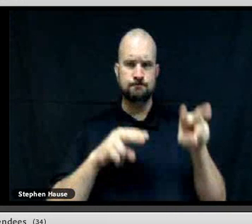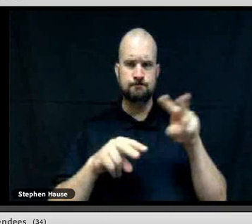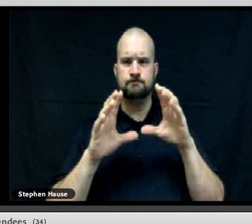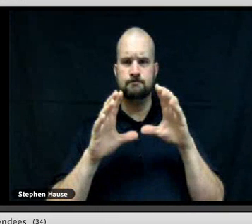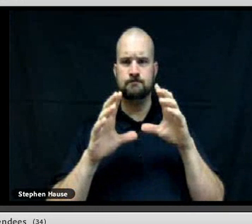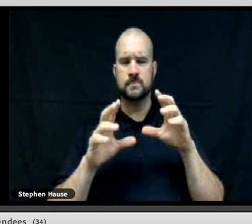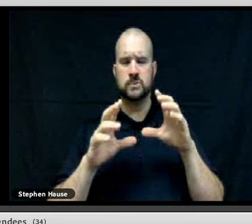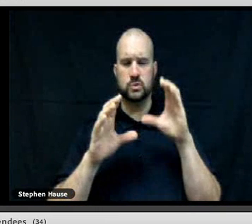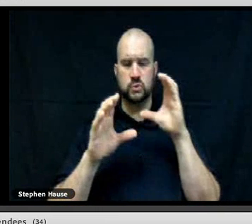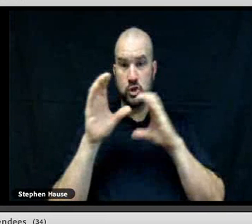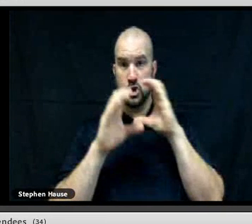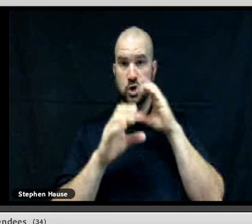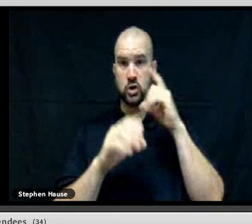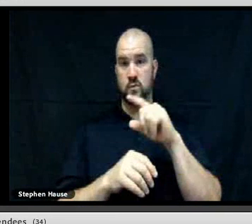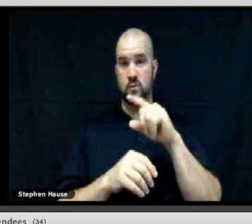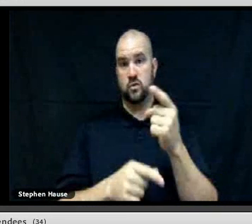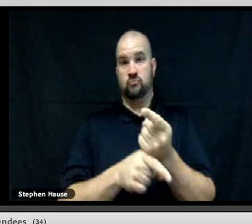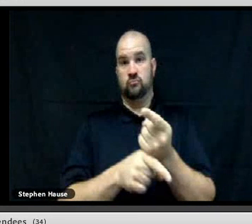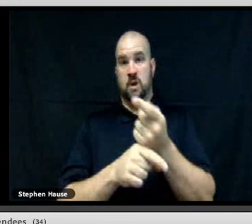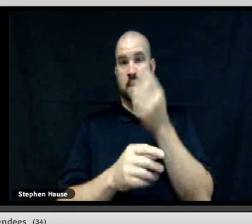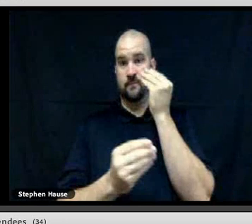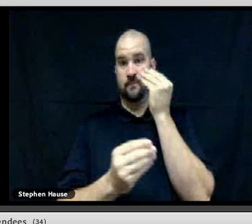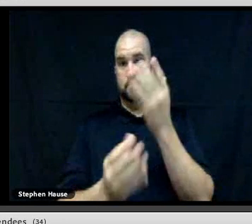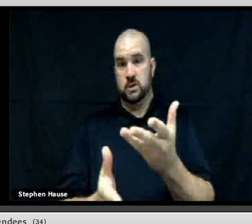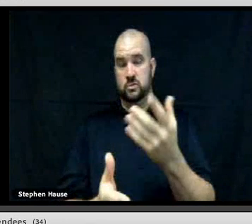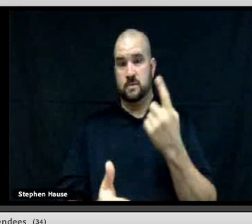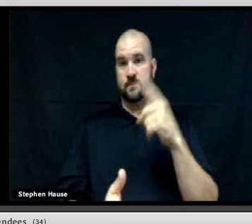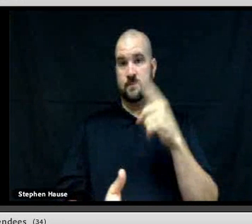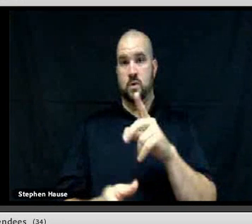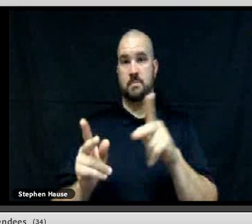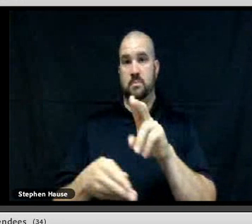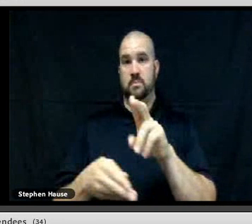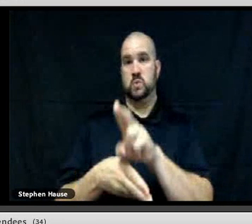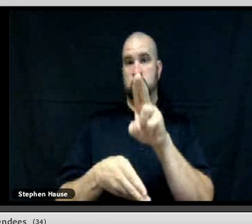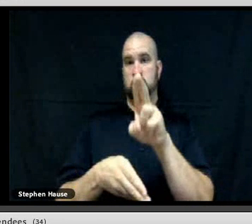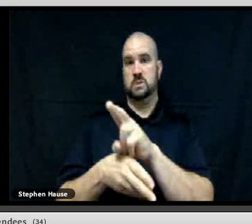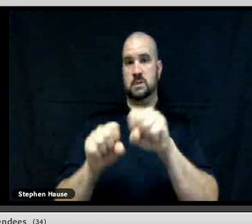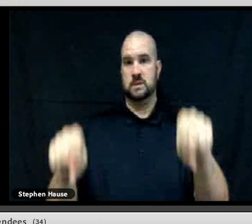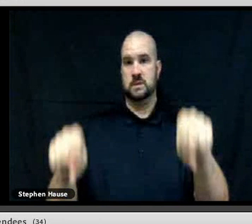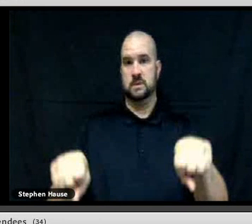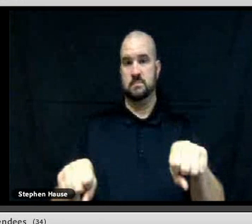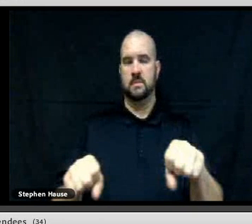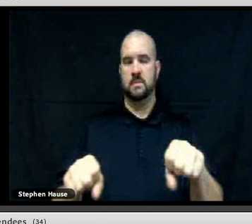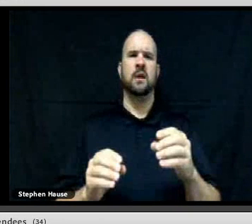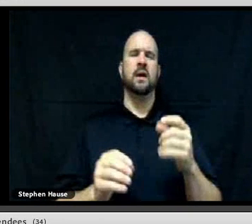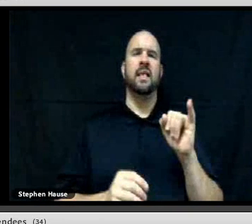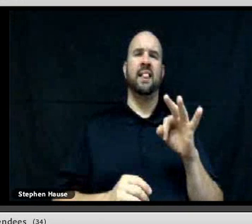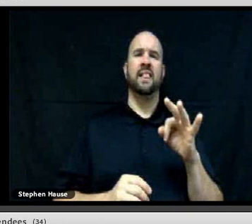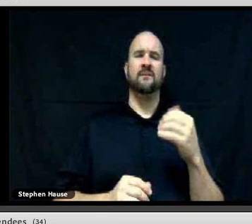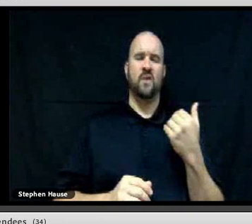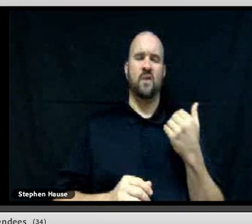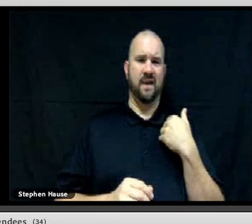Um, so, if more than one date is used in your local system, for example, the digitization date or the acquisition date